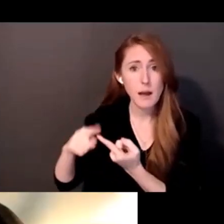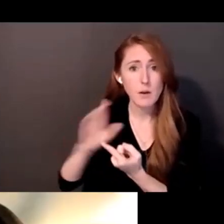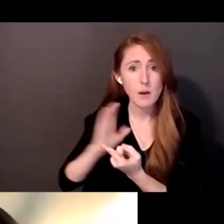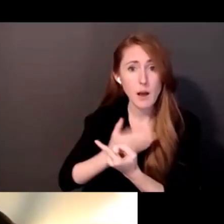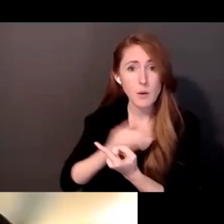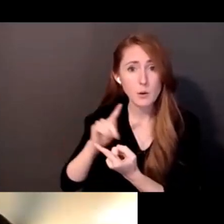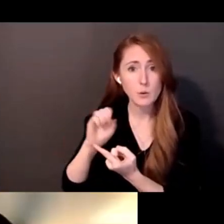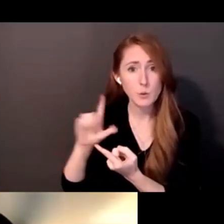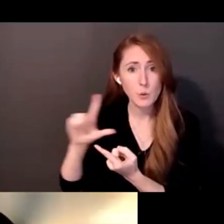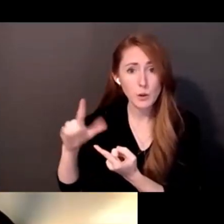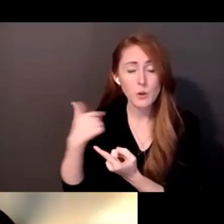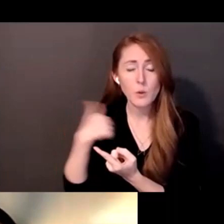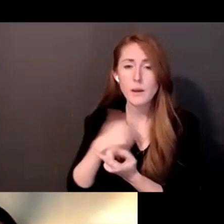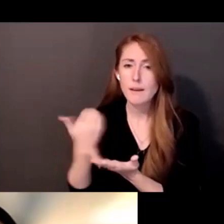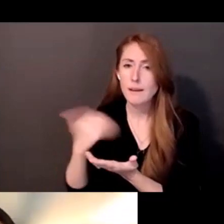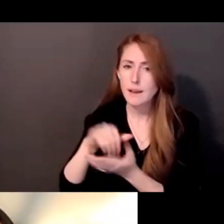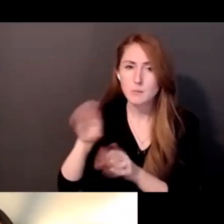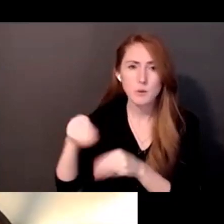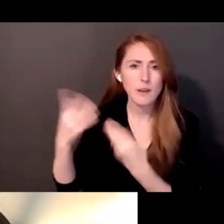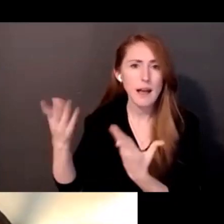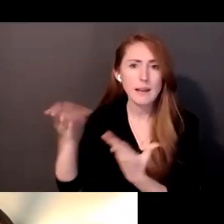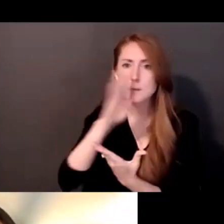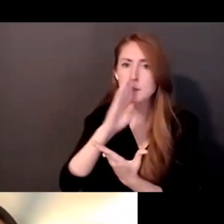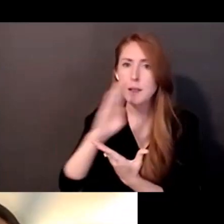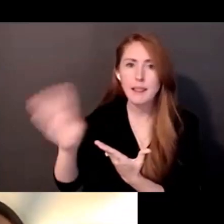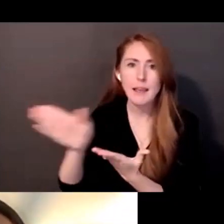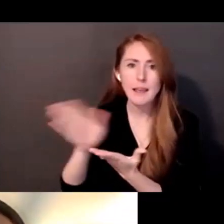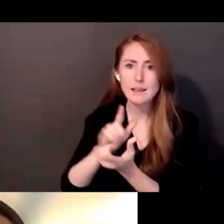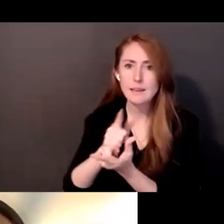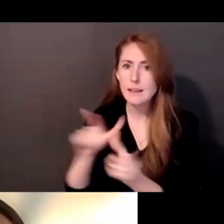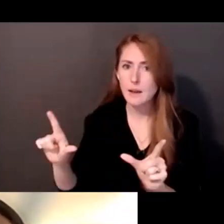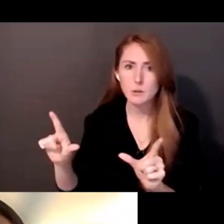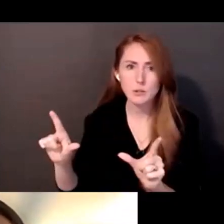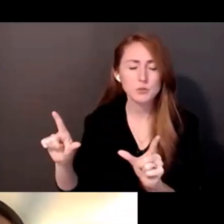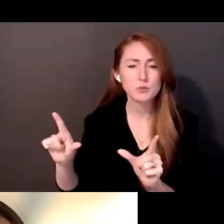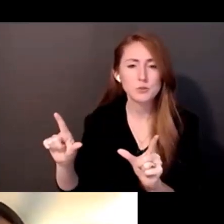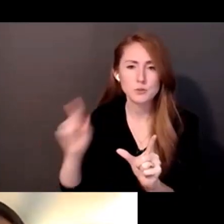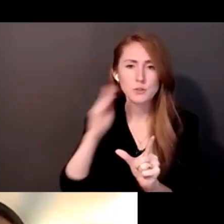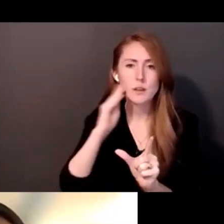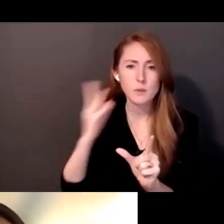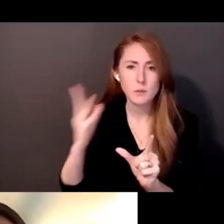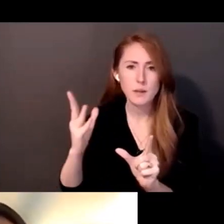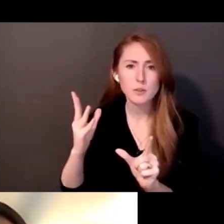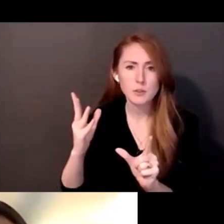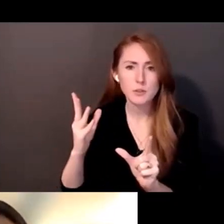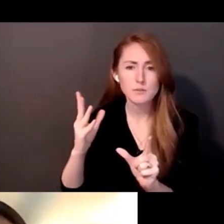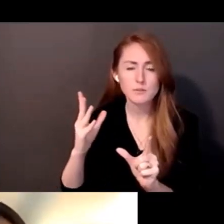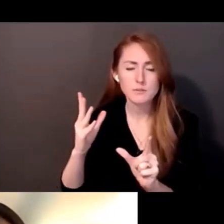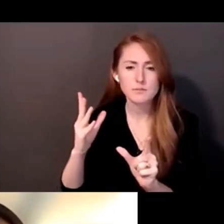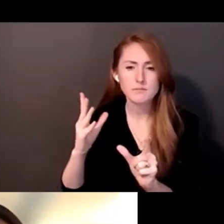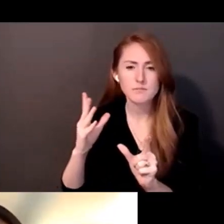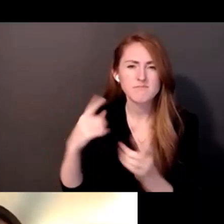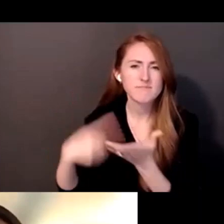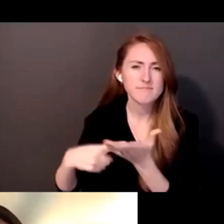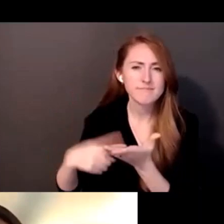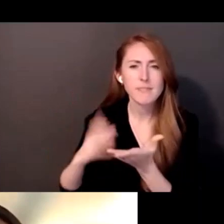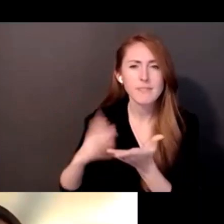in very plain language about what some of the methodology is, why we're doing what we're doing.